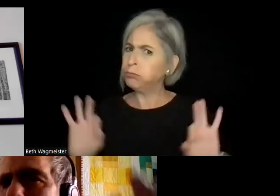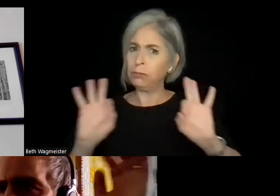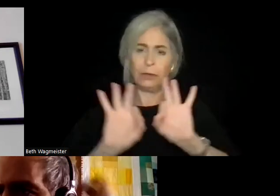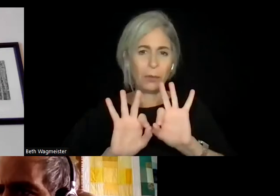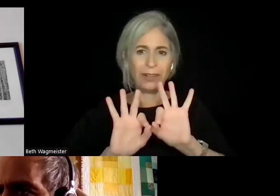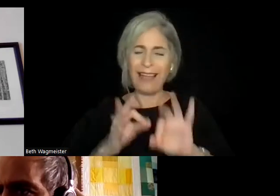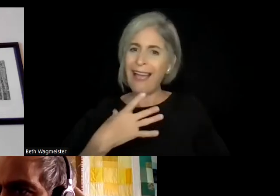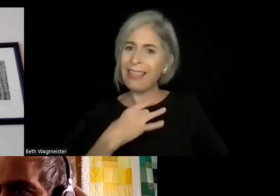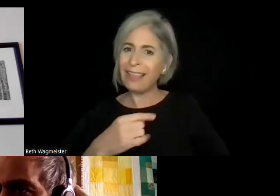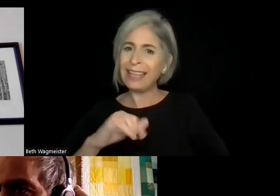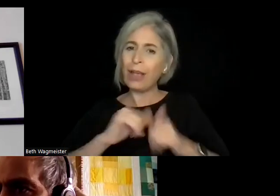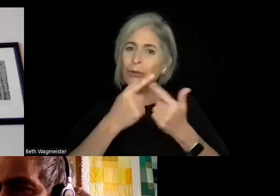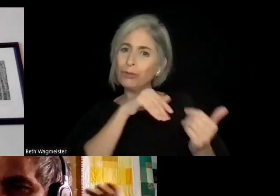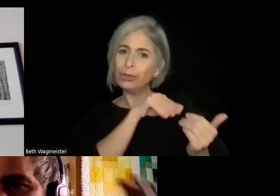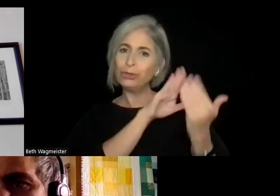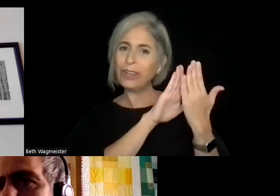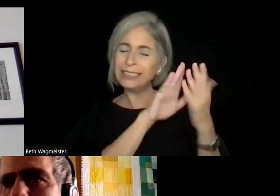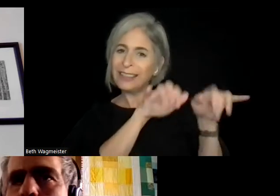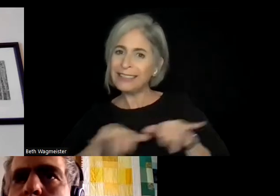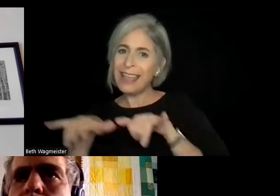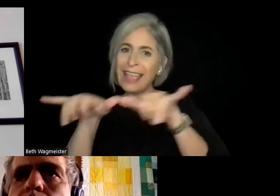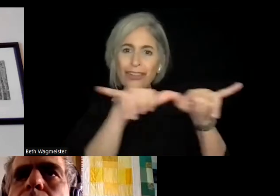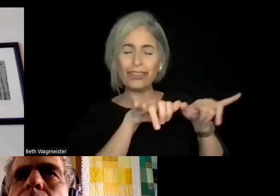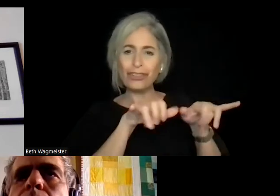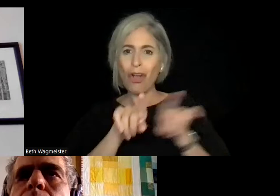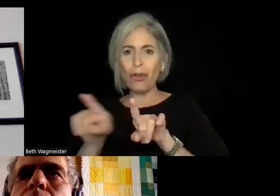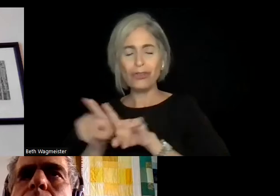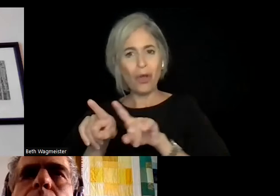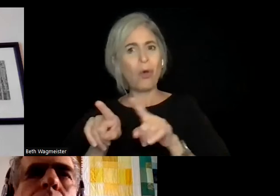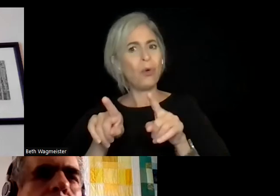excellent point and a complement between neurotechnology and technology